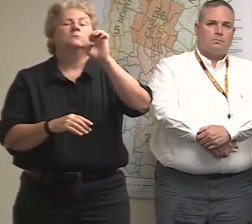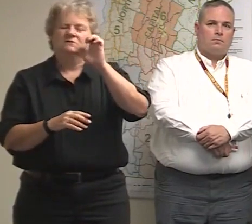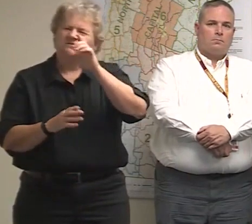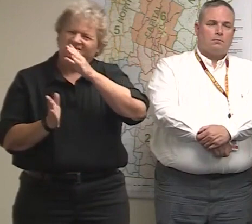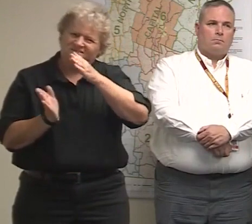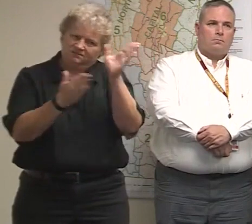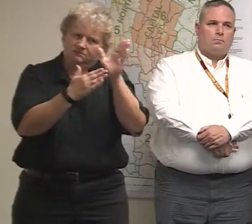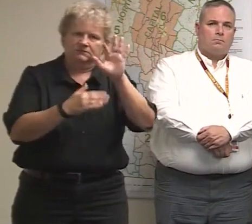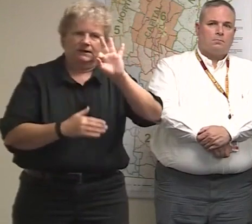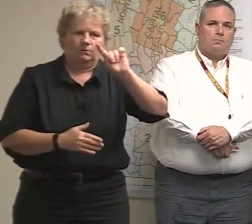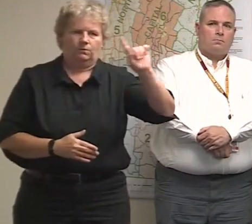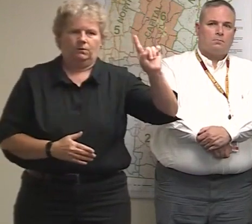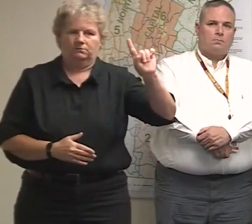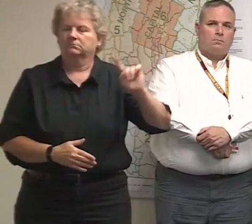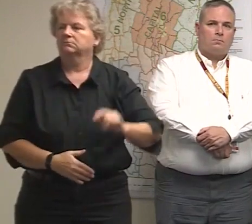ANYHOW.